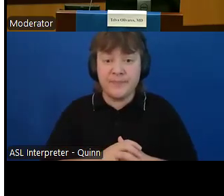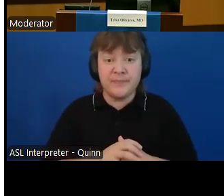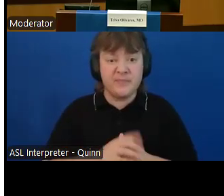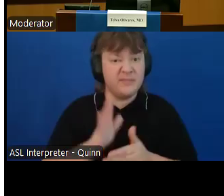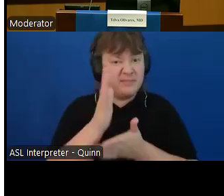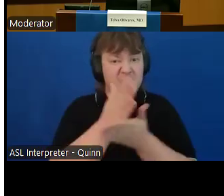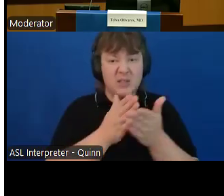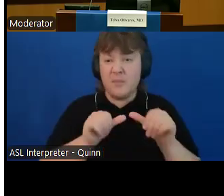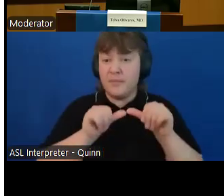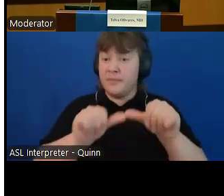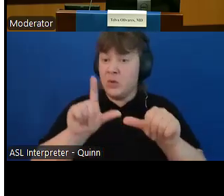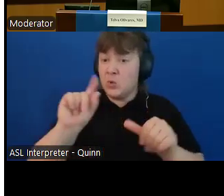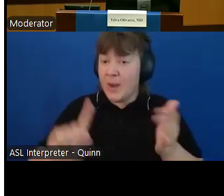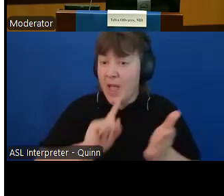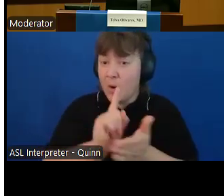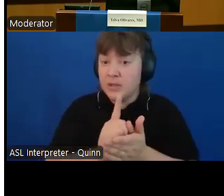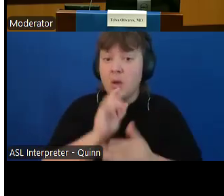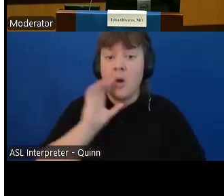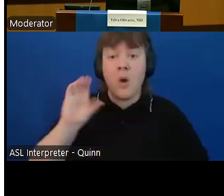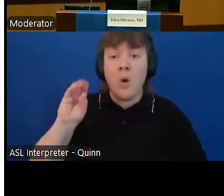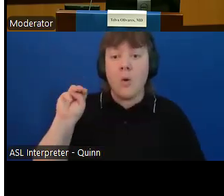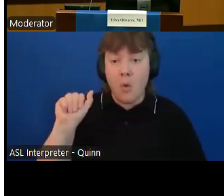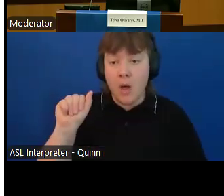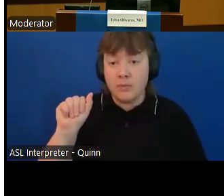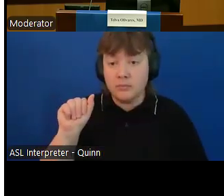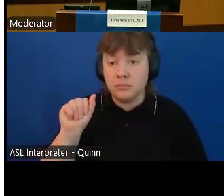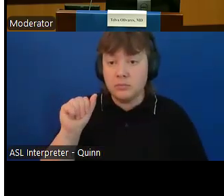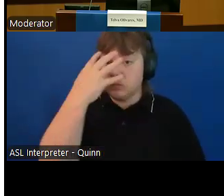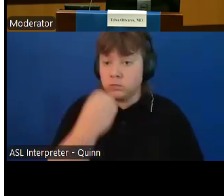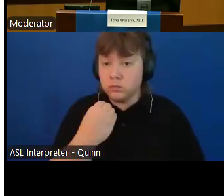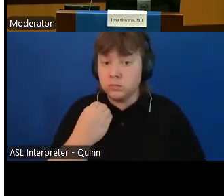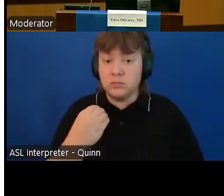or even longer they are in coma the whole time but you can imagine what a challenge this might